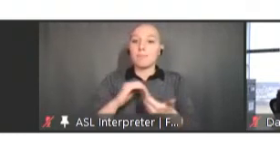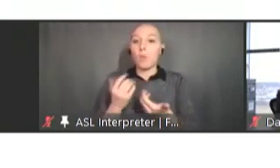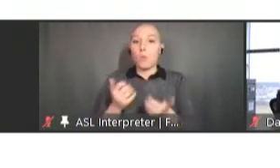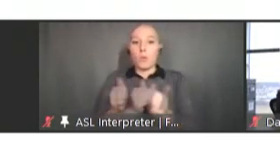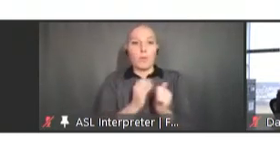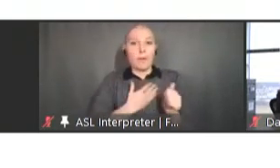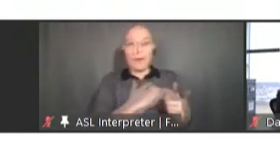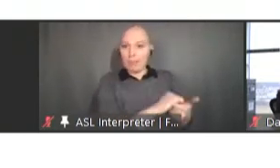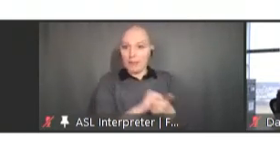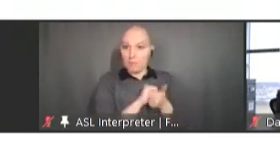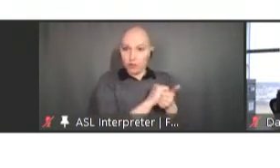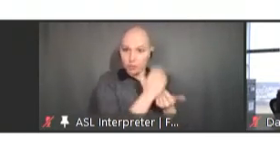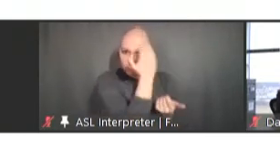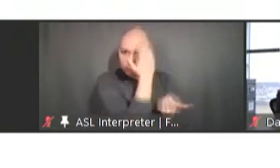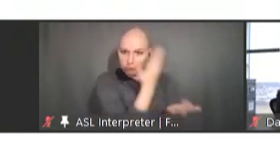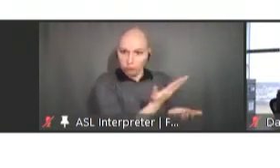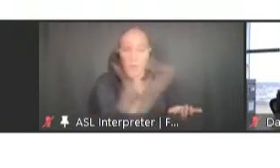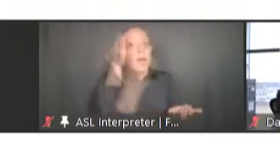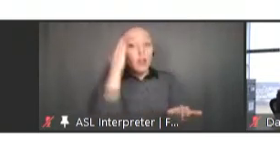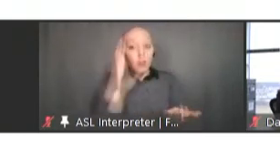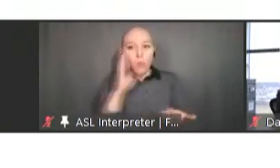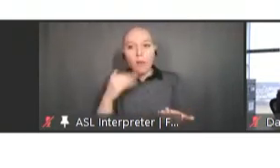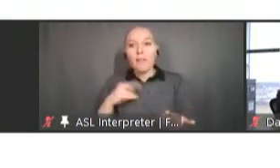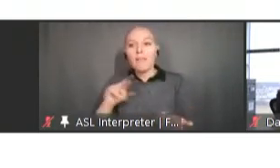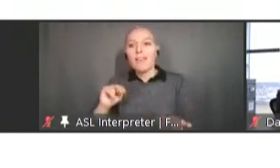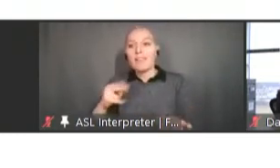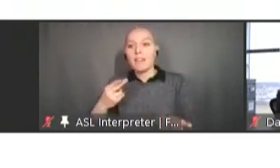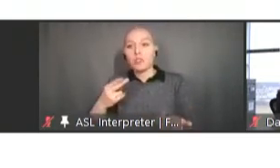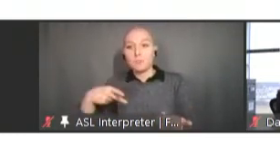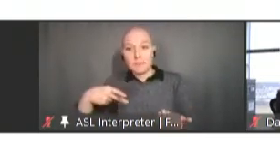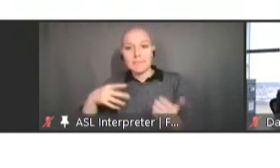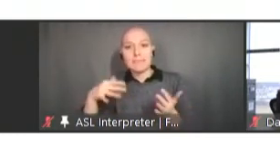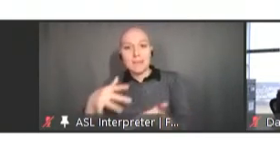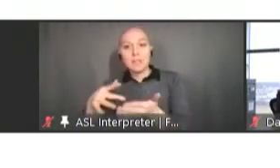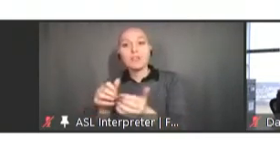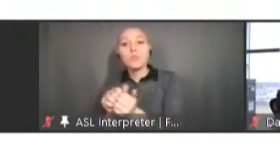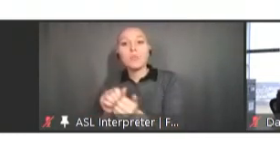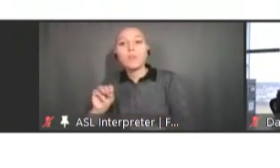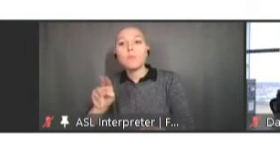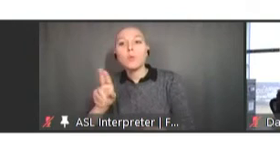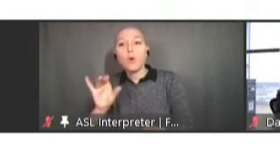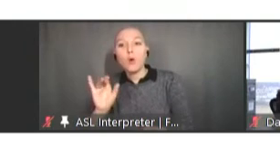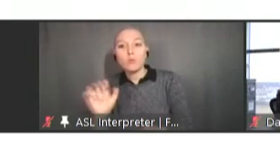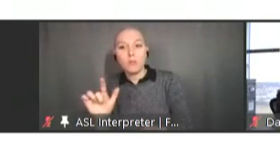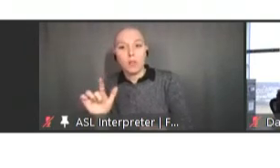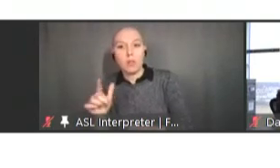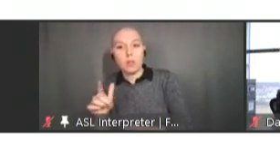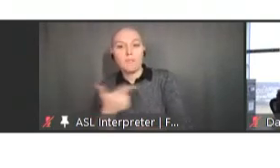NHP studies around mucosal vaccination that will be starting particularly around boosting